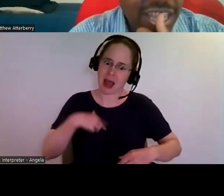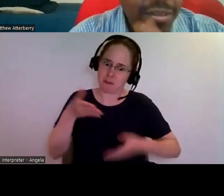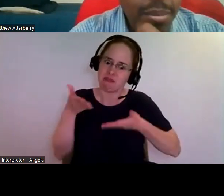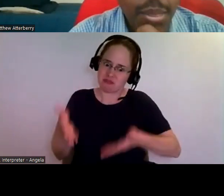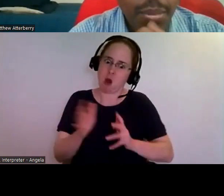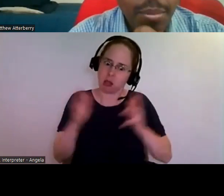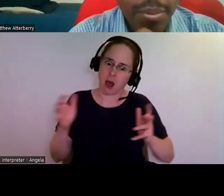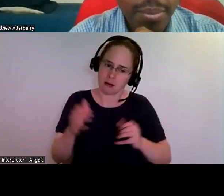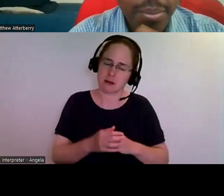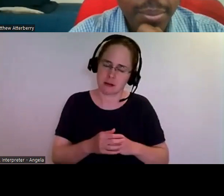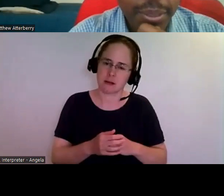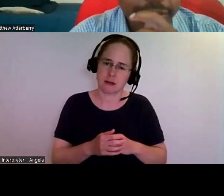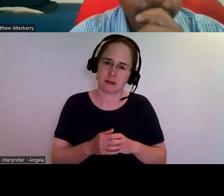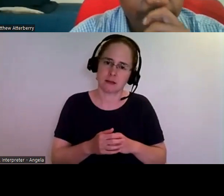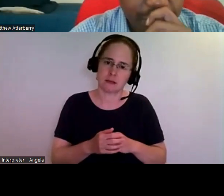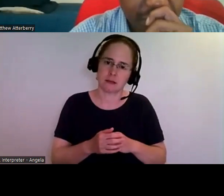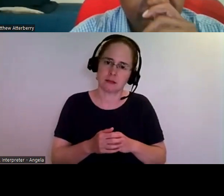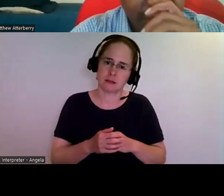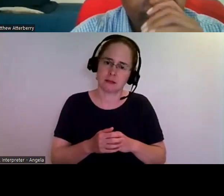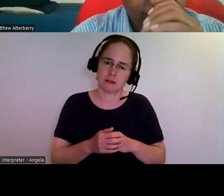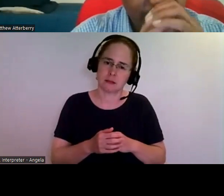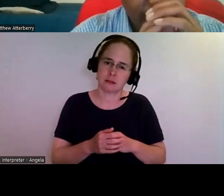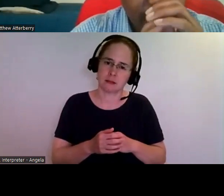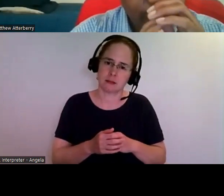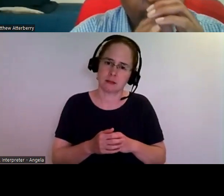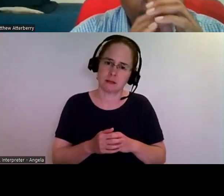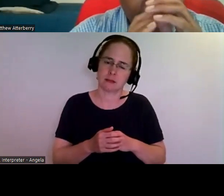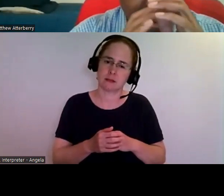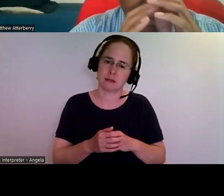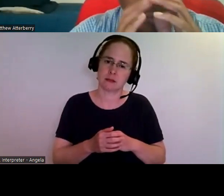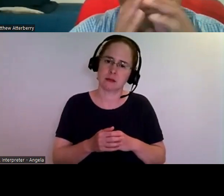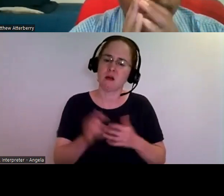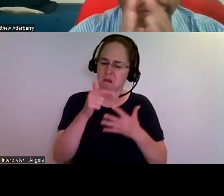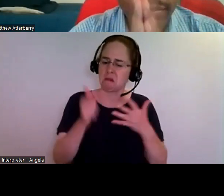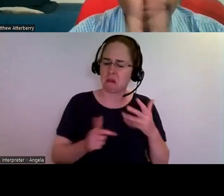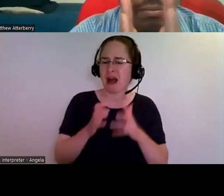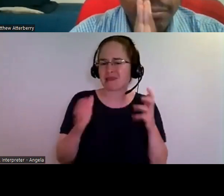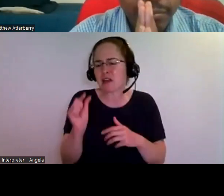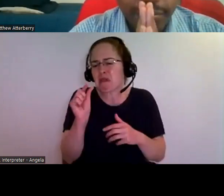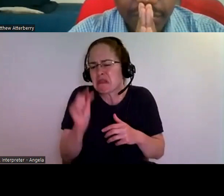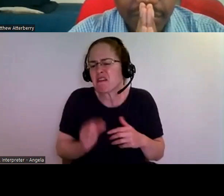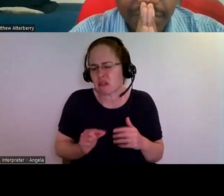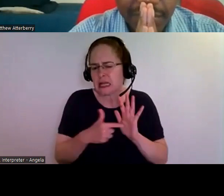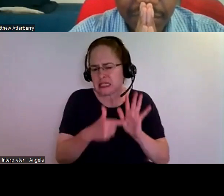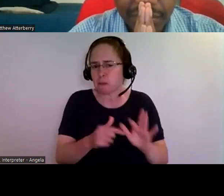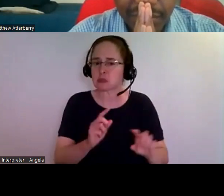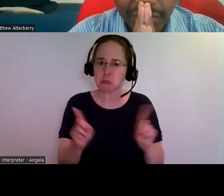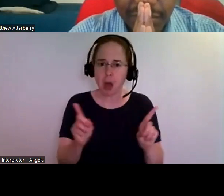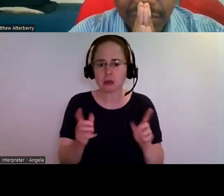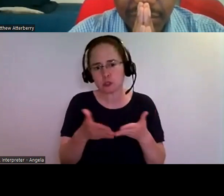the time. So, I think one of my, those are a lot of little examples, but I think just in general,